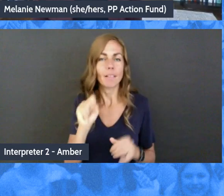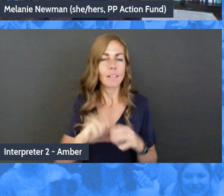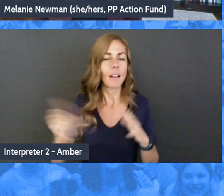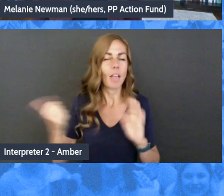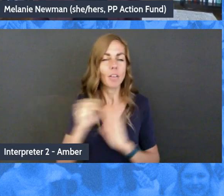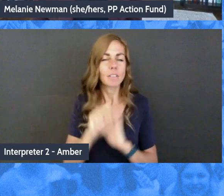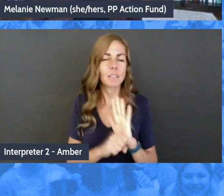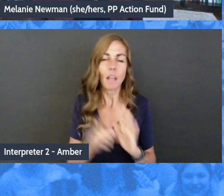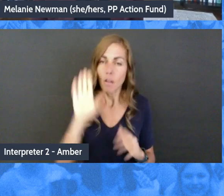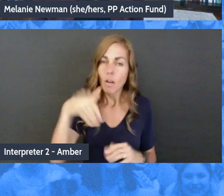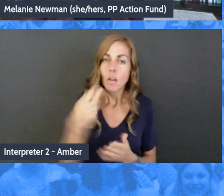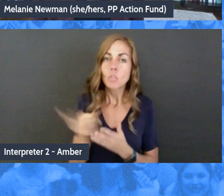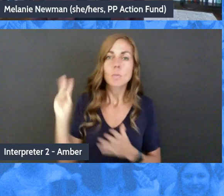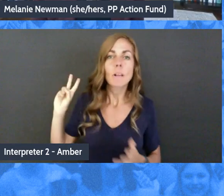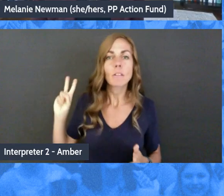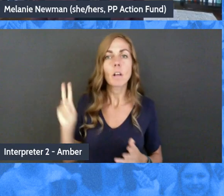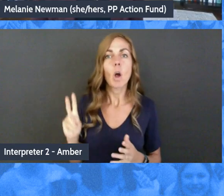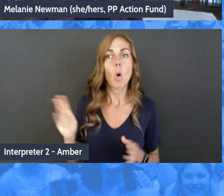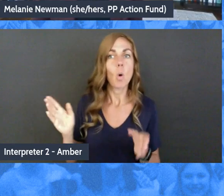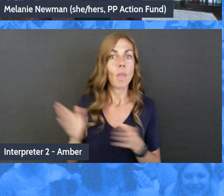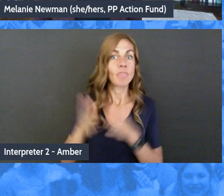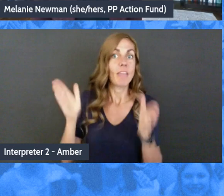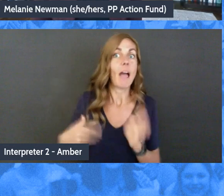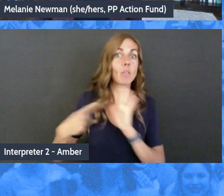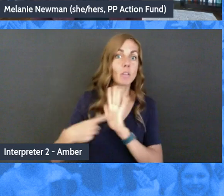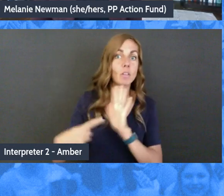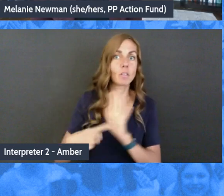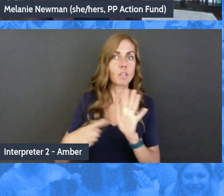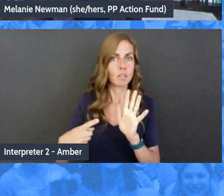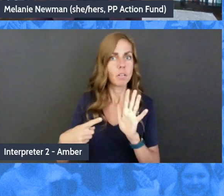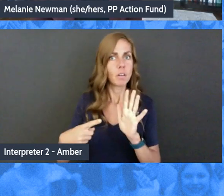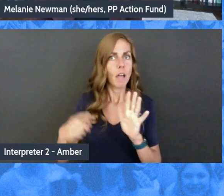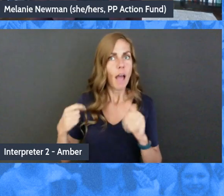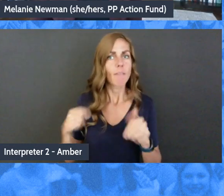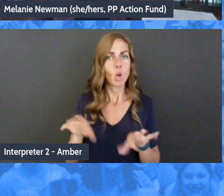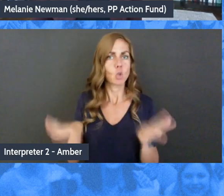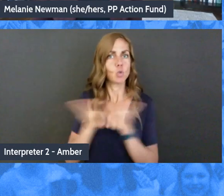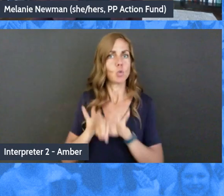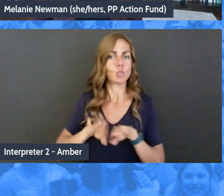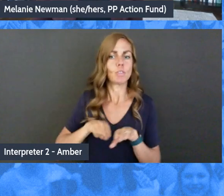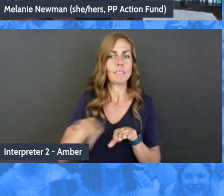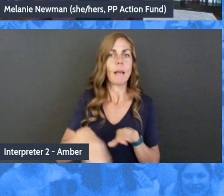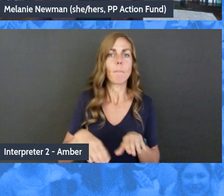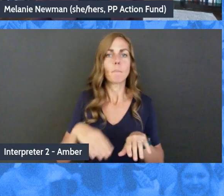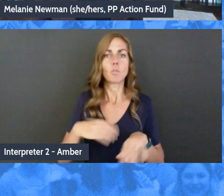the House took a really crucial step in, to protect access to safe legal abortion